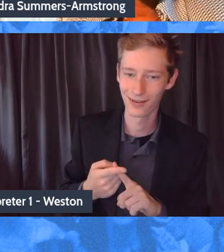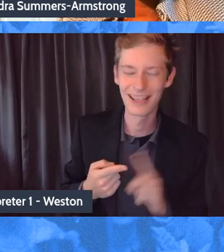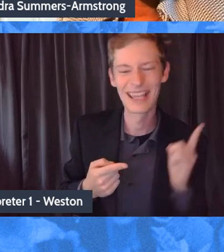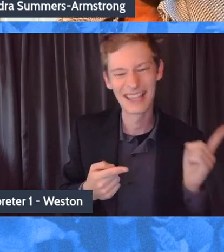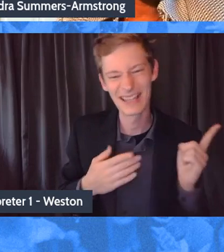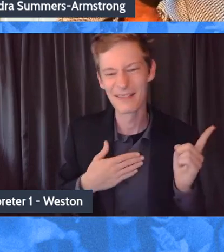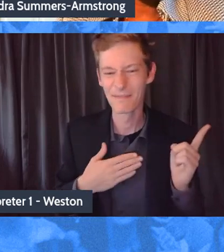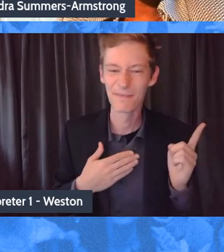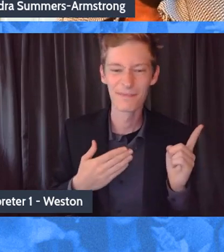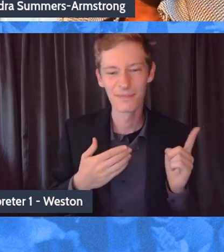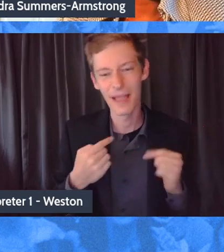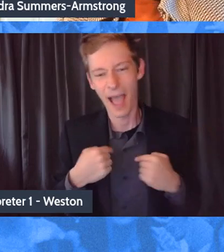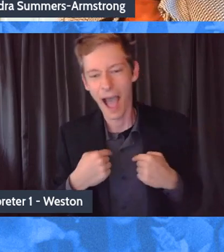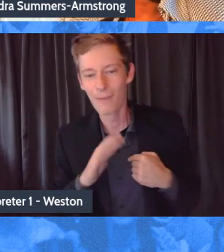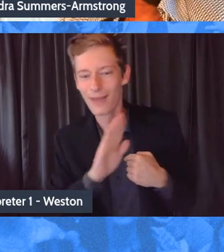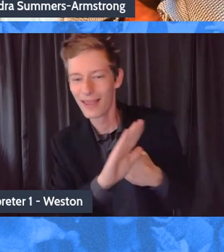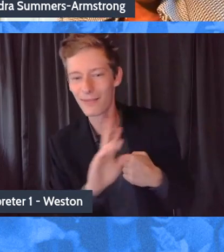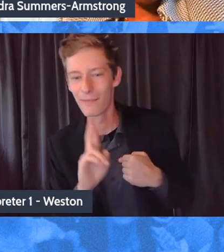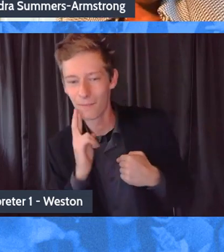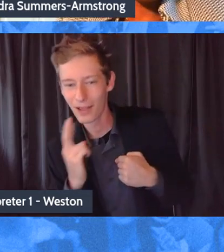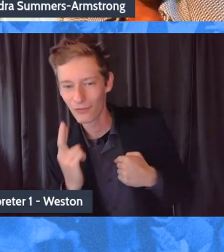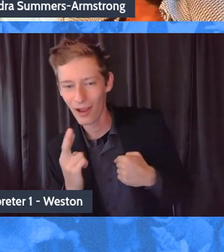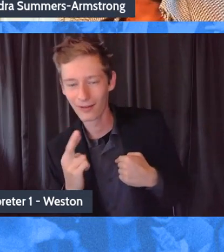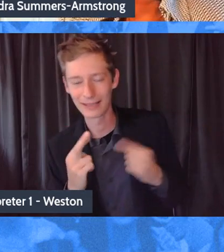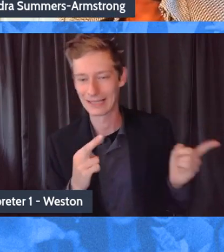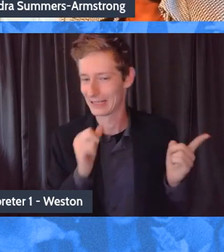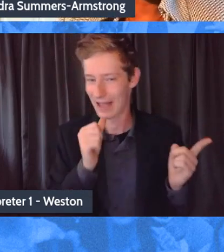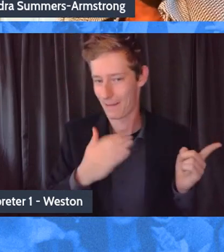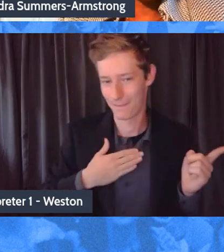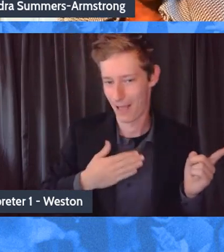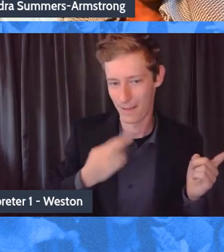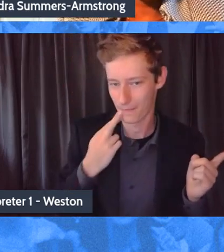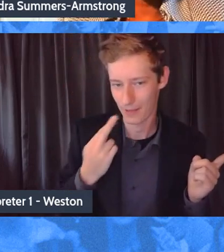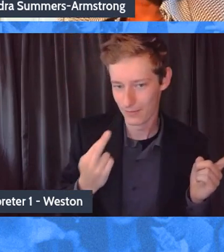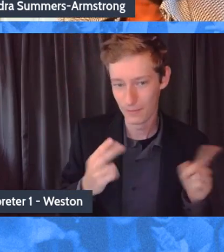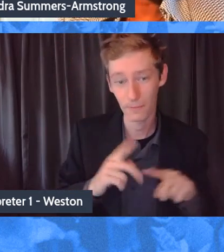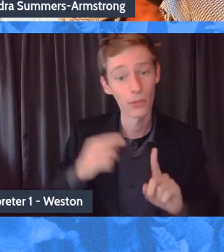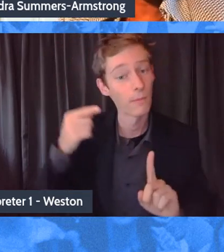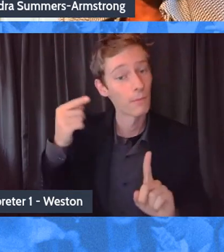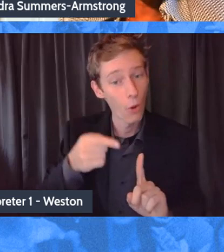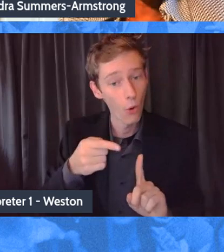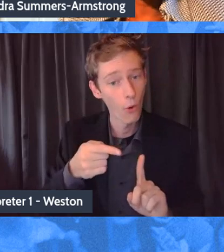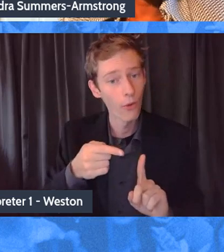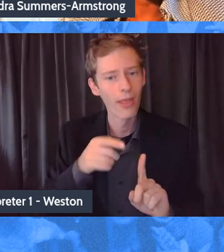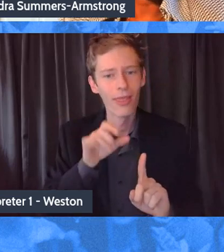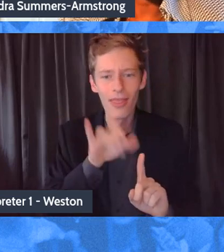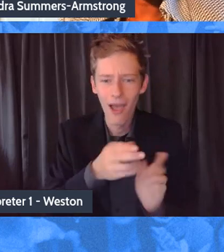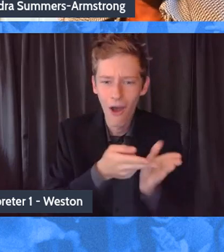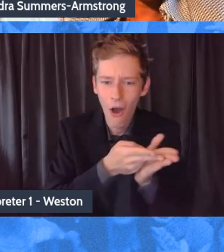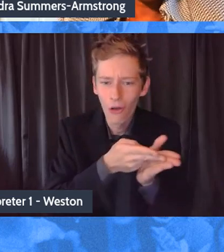is a humanizing relationships and those authentic relationship can at least stop some bad public policy.